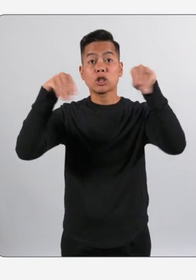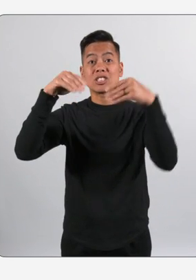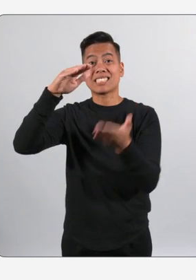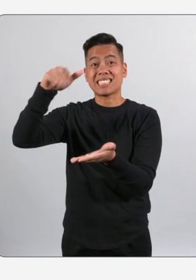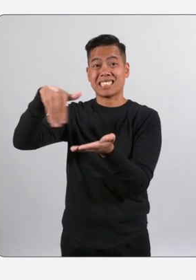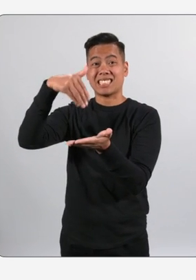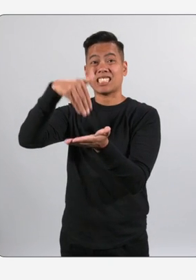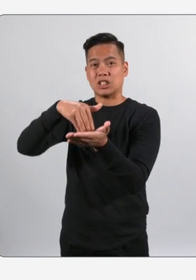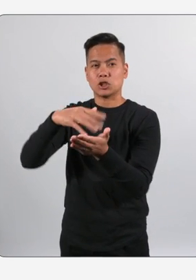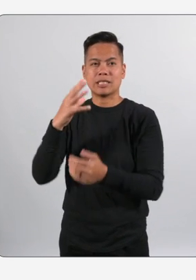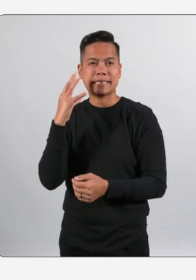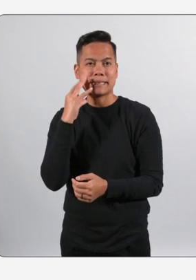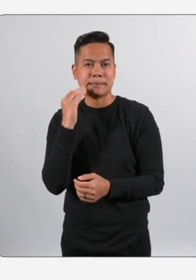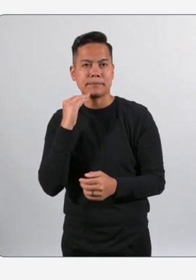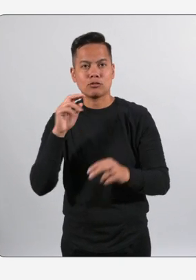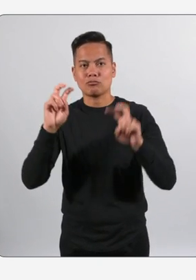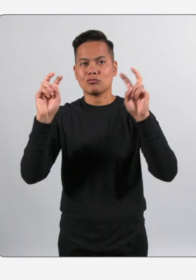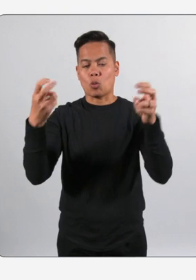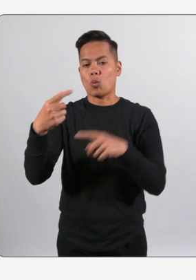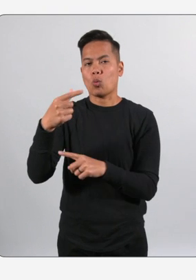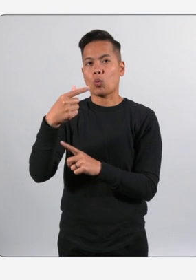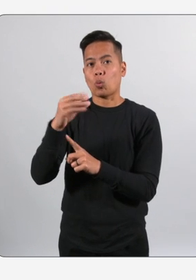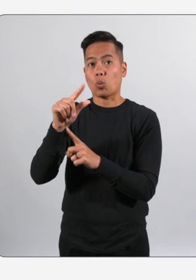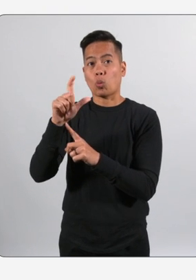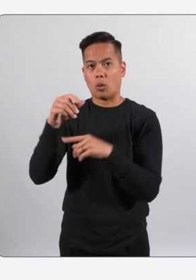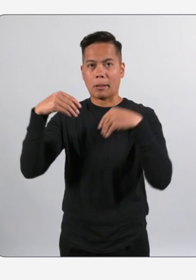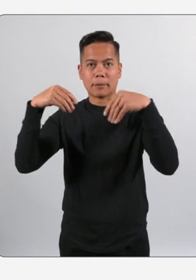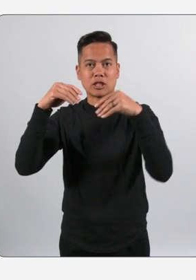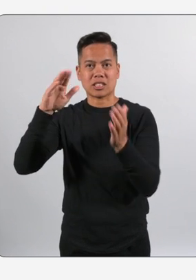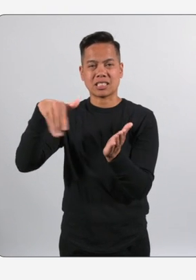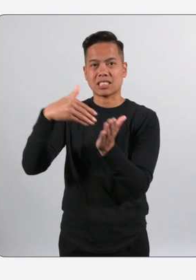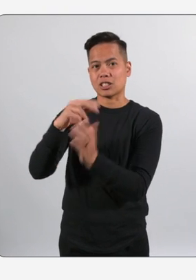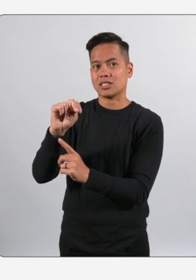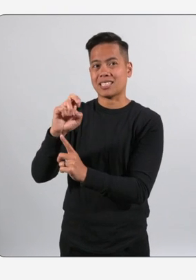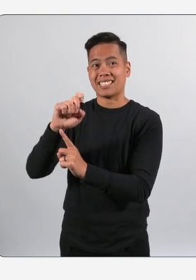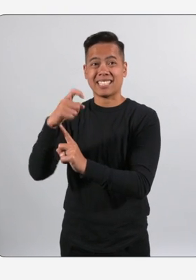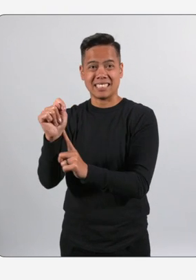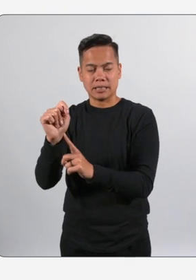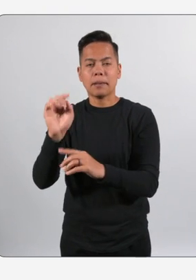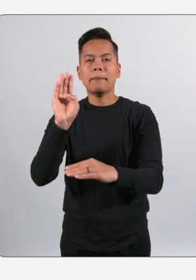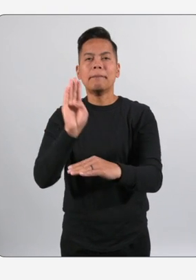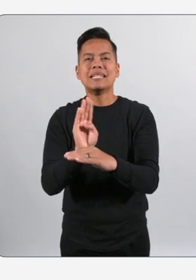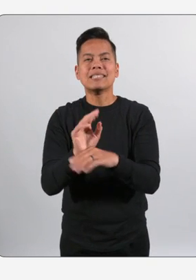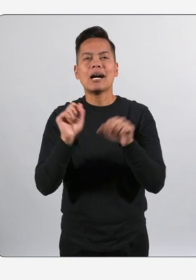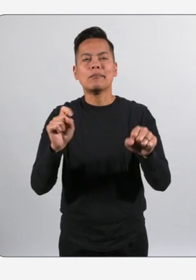called Google Merchant Center Next. Businesses will be able to use our simplified experience to